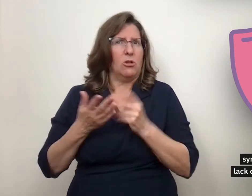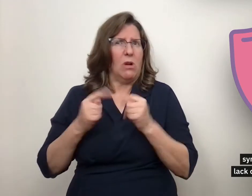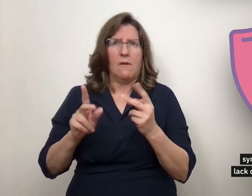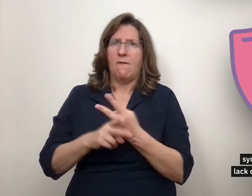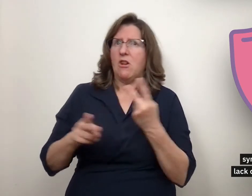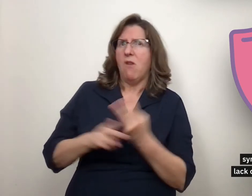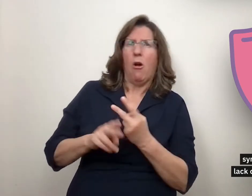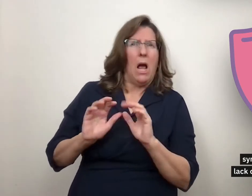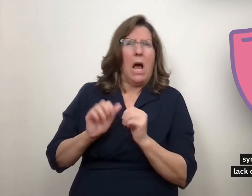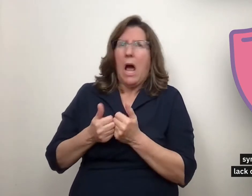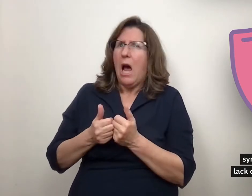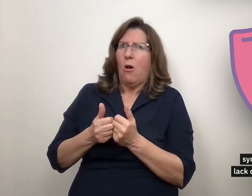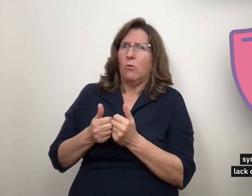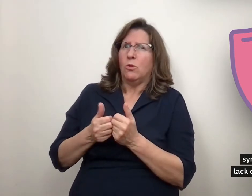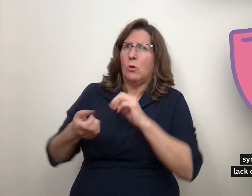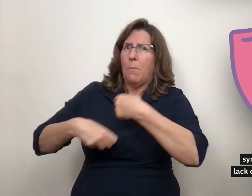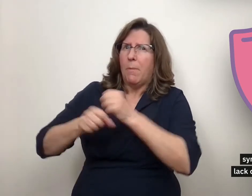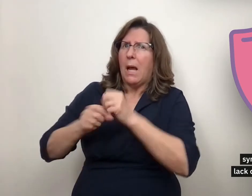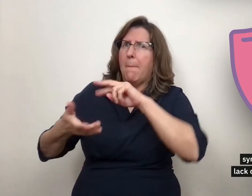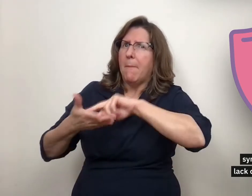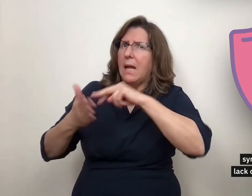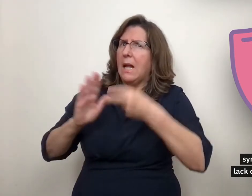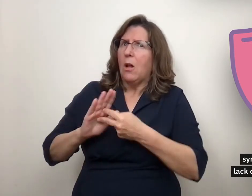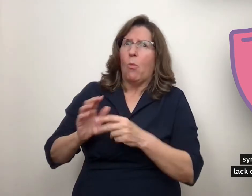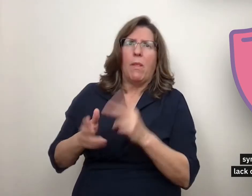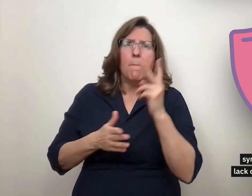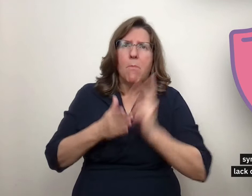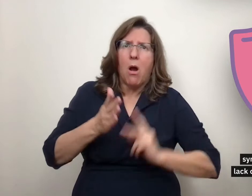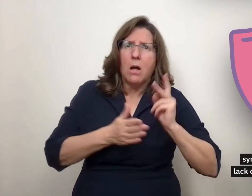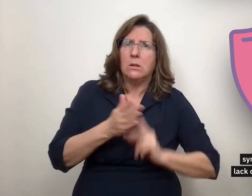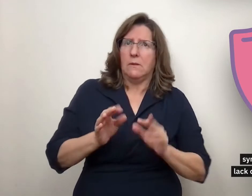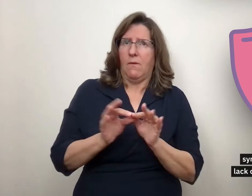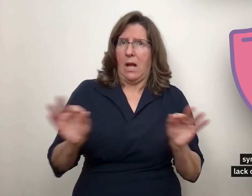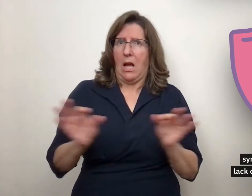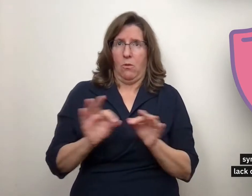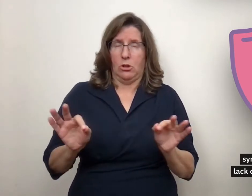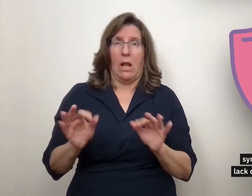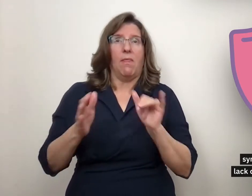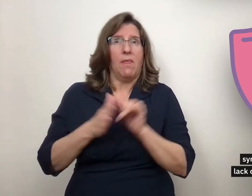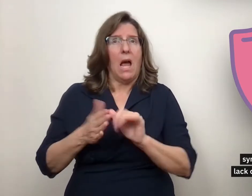It's trying to make sense of bits and pieces without any foundation from all the partial input.